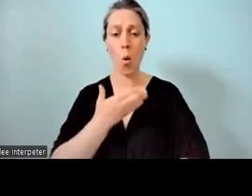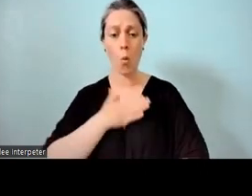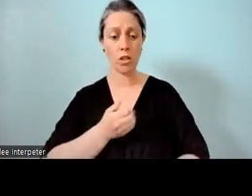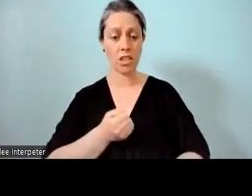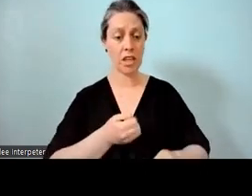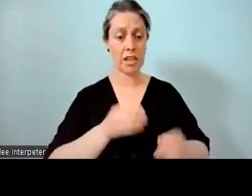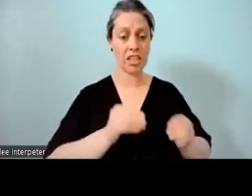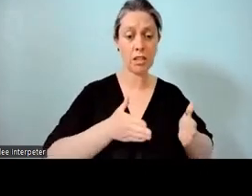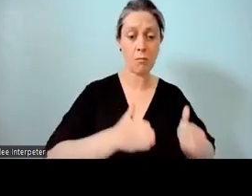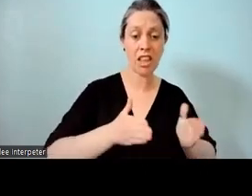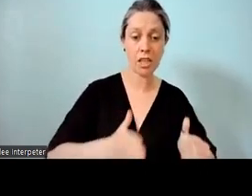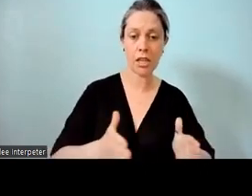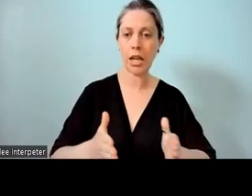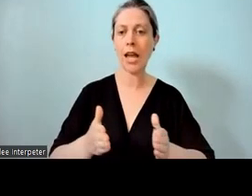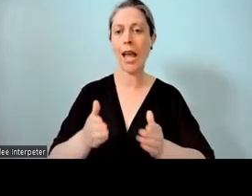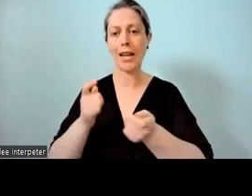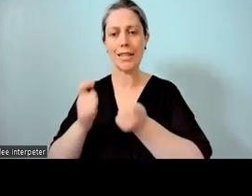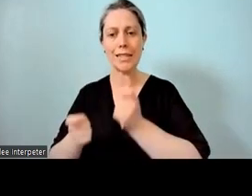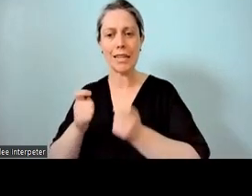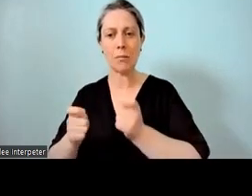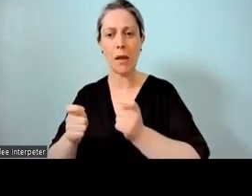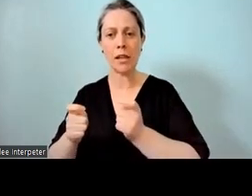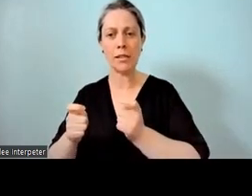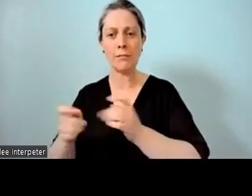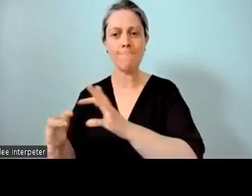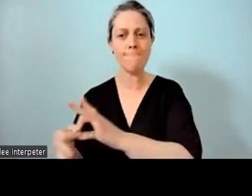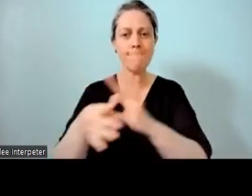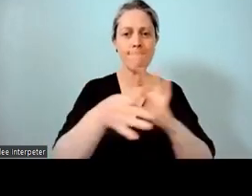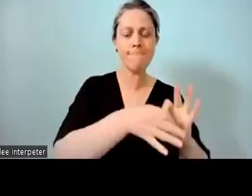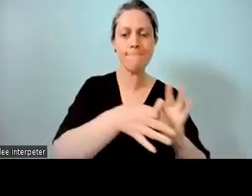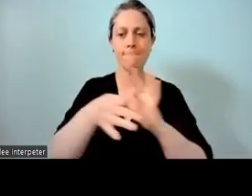But it calls out the essential pedagogies,